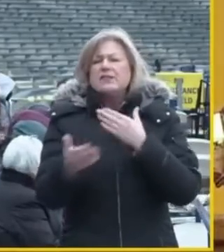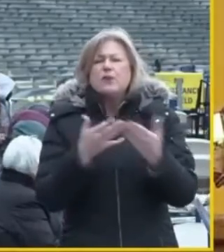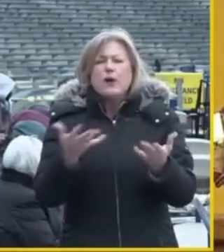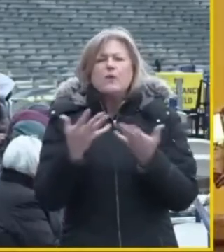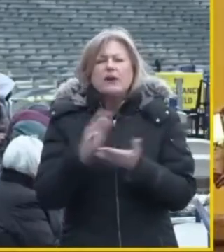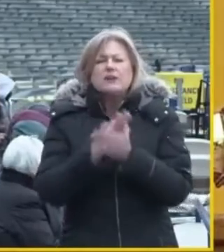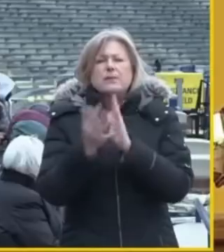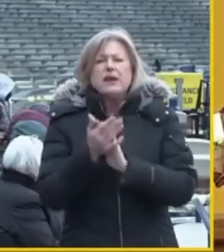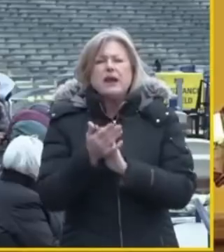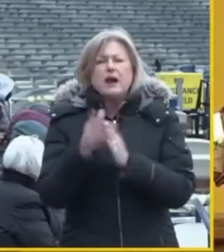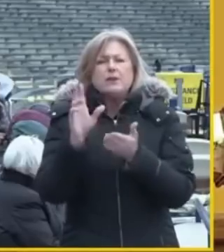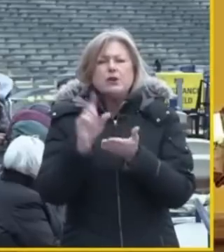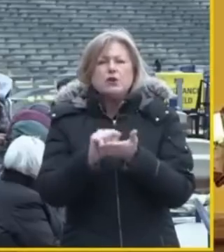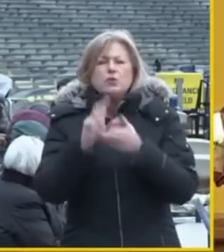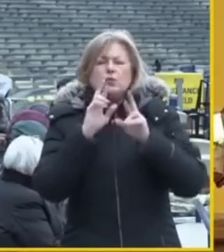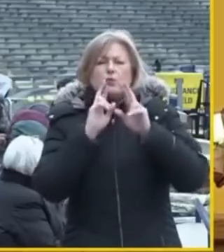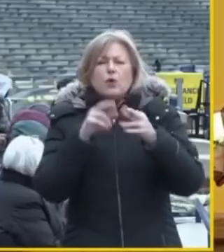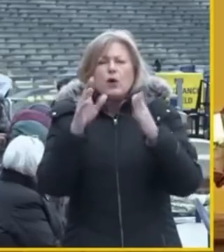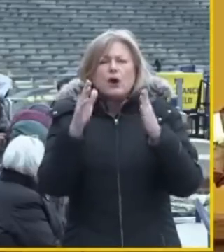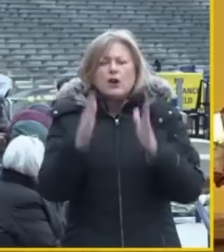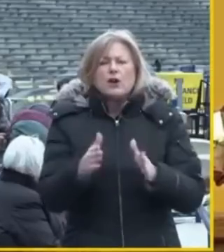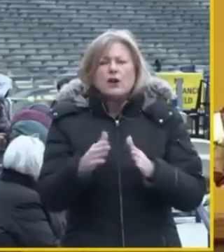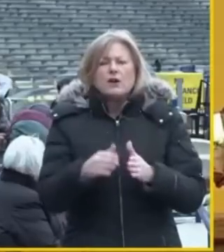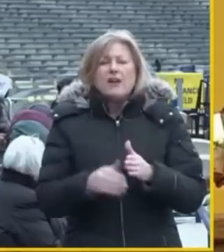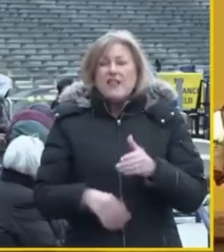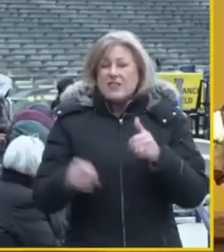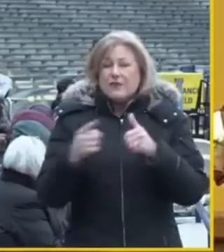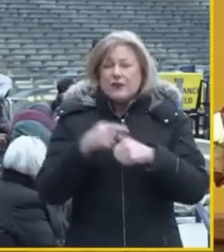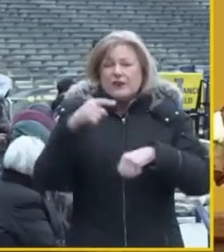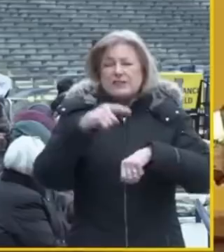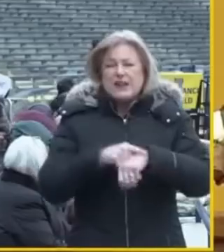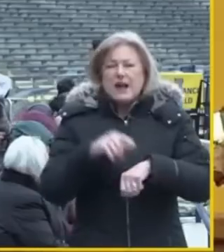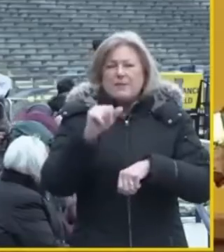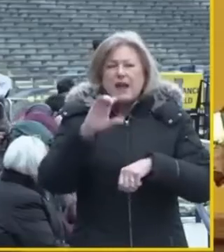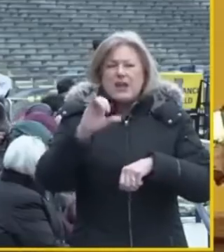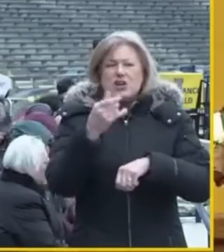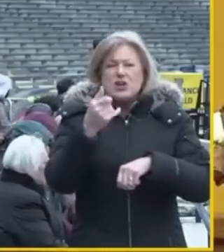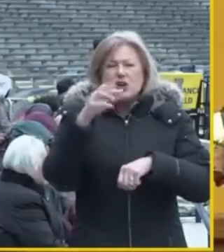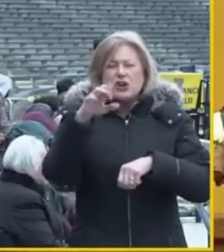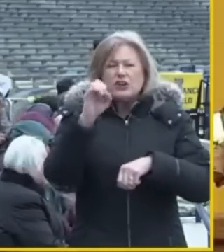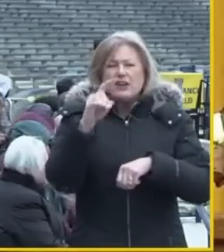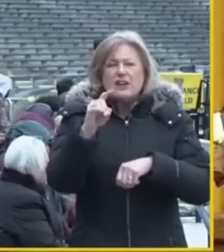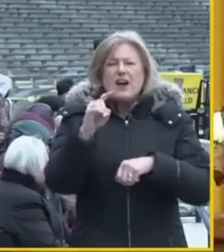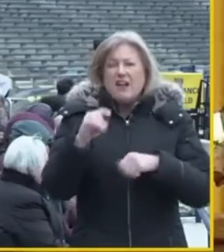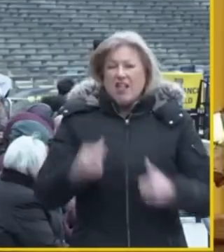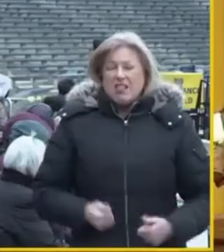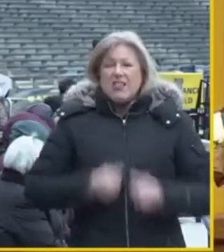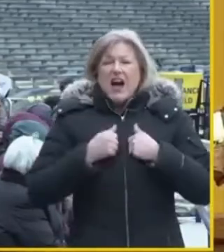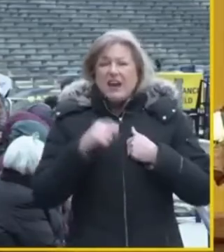In fact, the first time I anchored a live television show I threw up in the bathroom before,